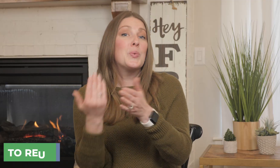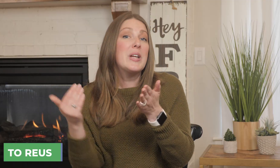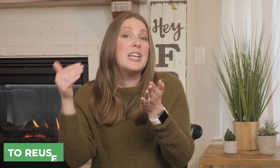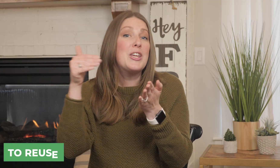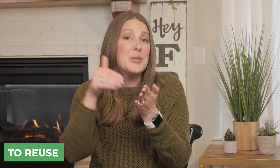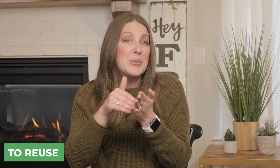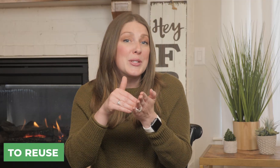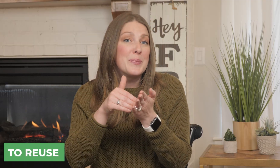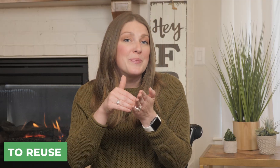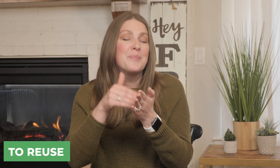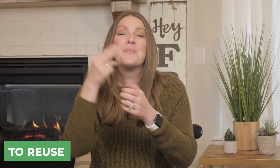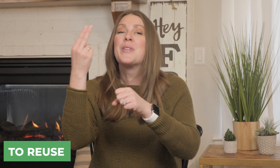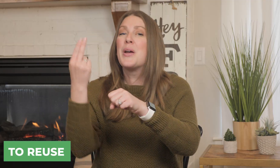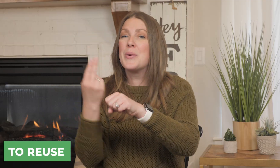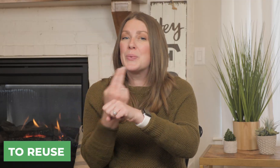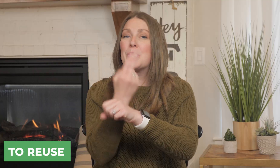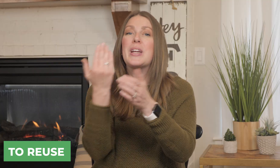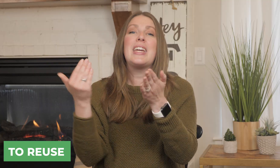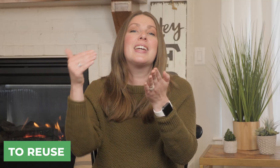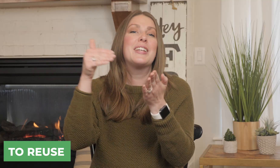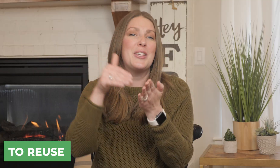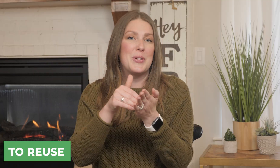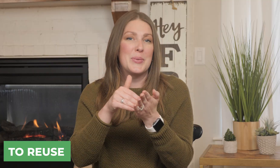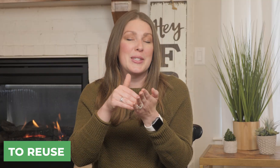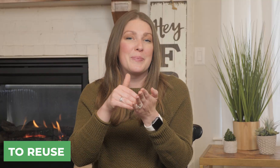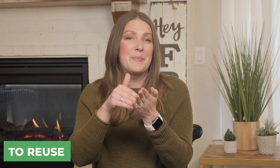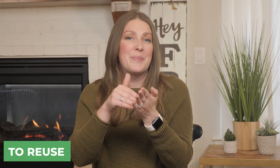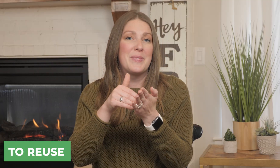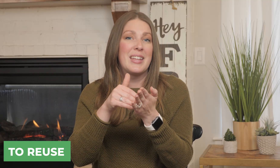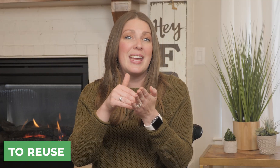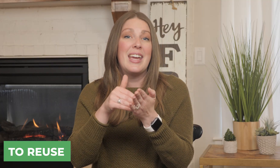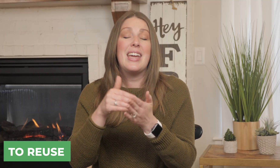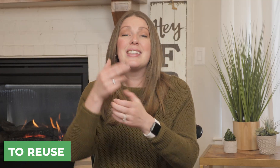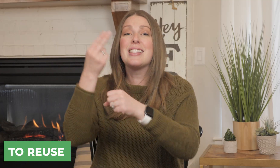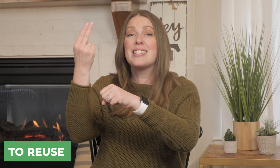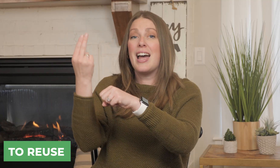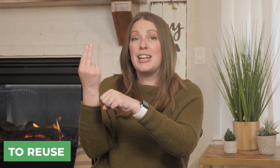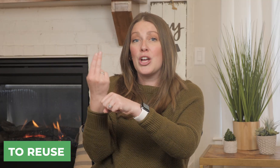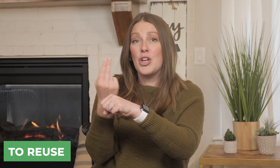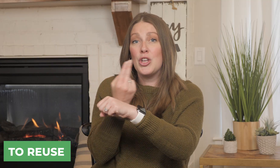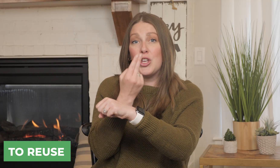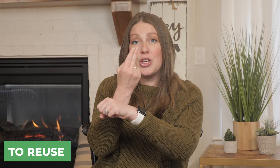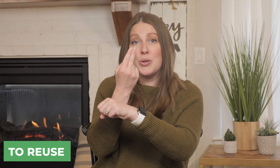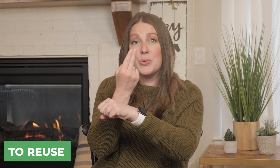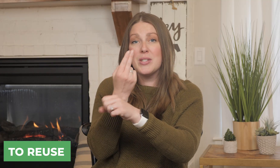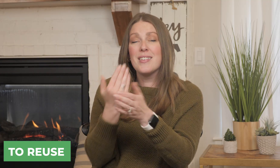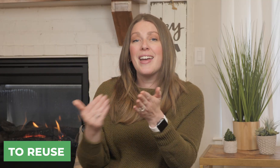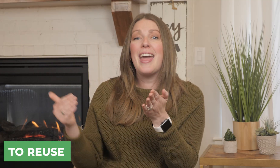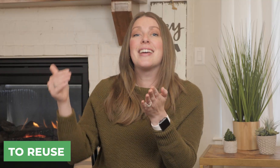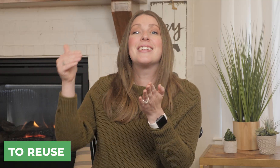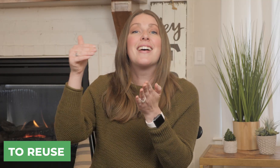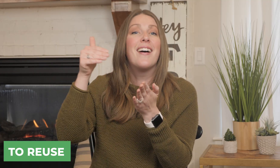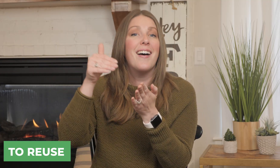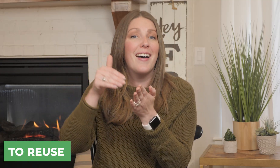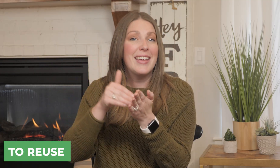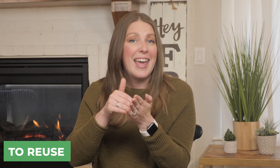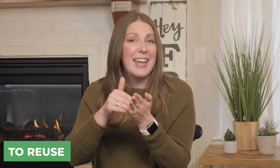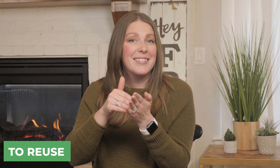To reuse, reuse. It's the sign use and again,